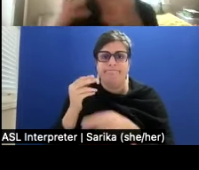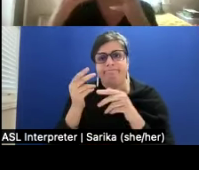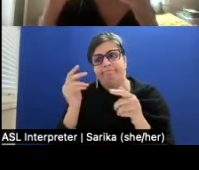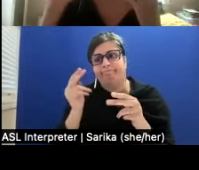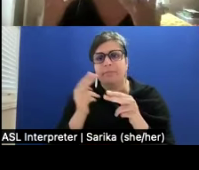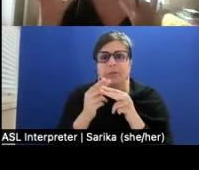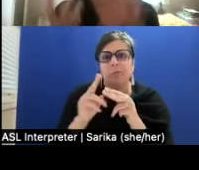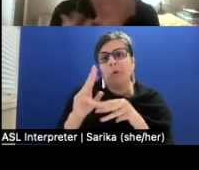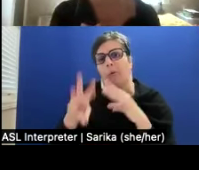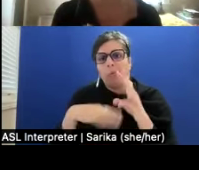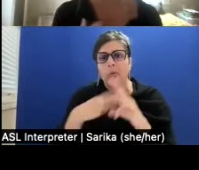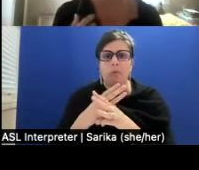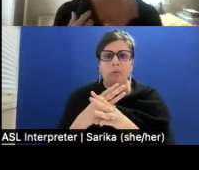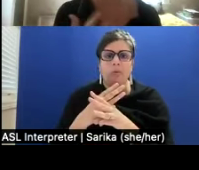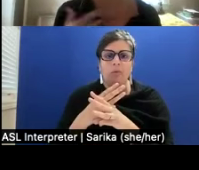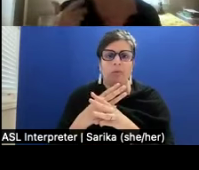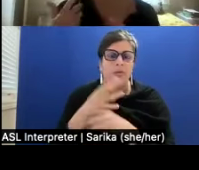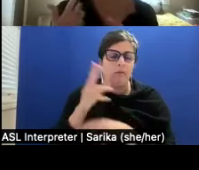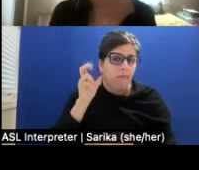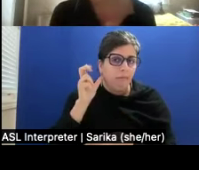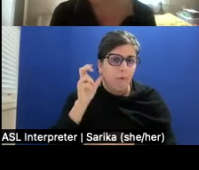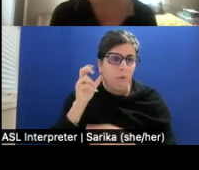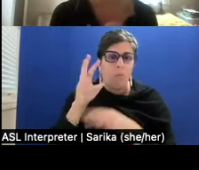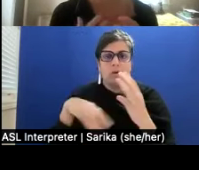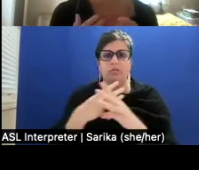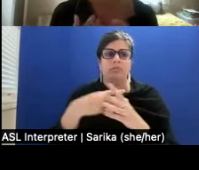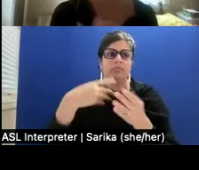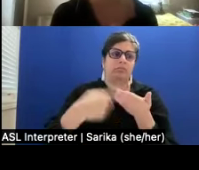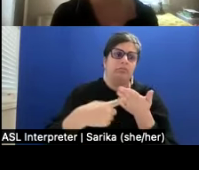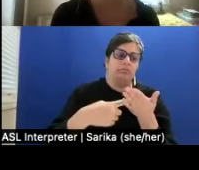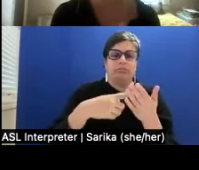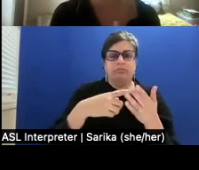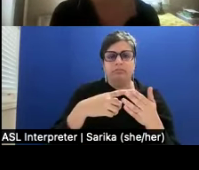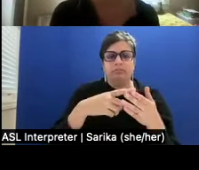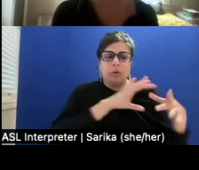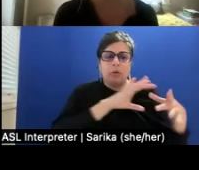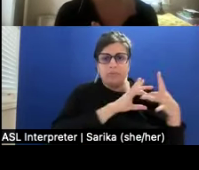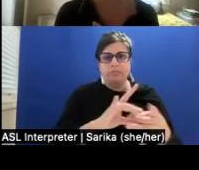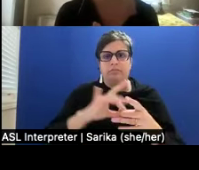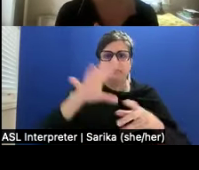you know, aural worlds that spoke to occupation and land and self-determination